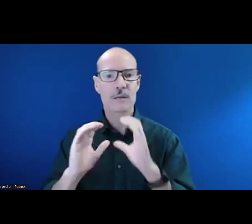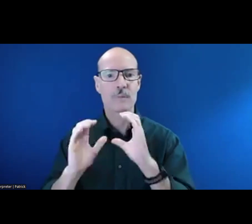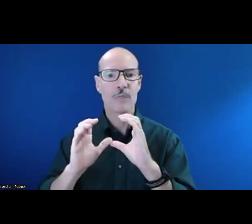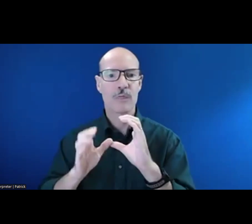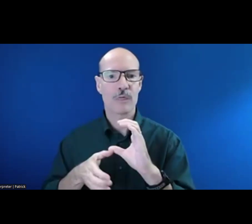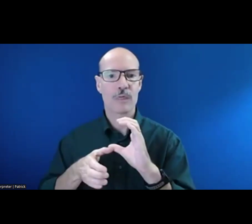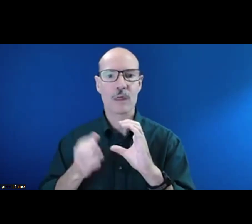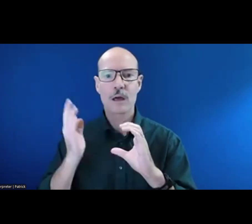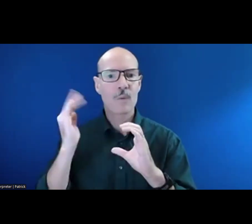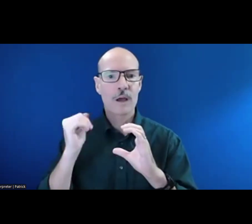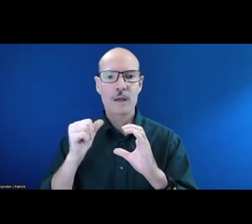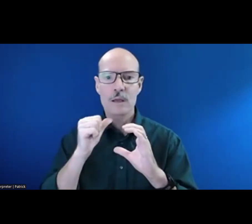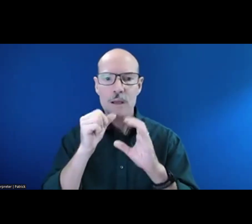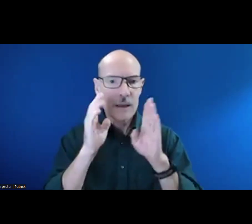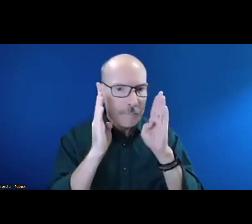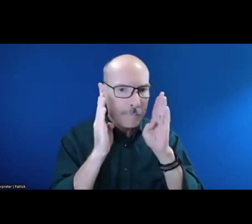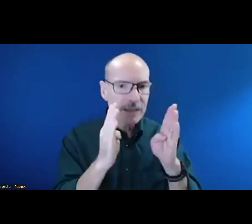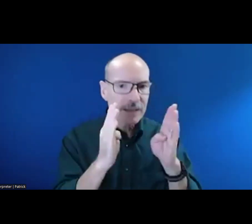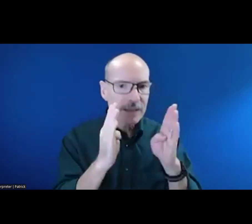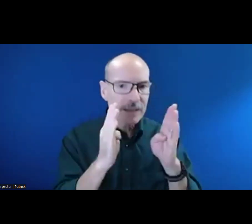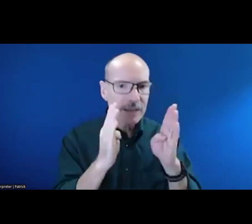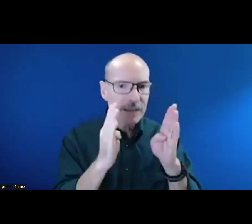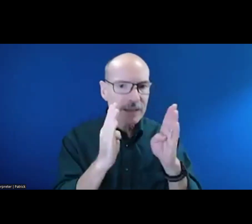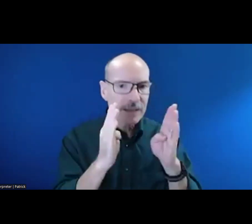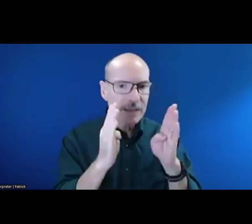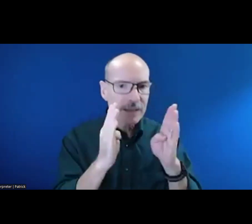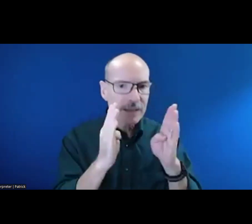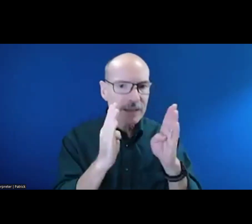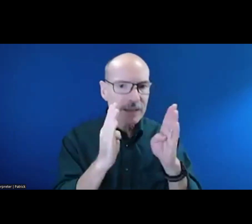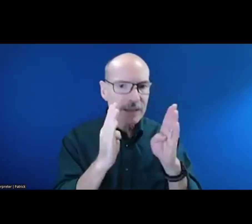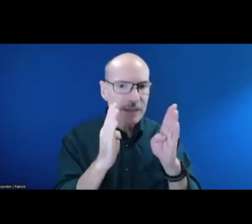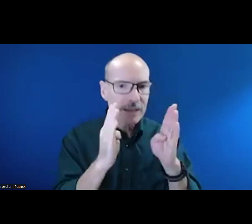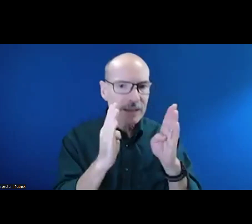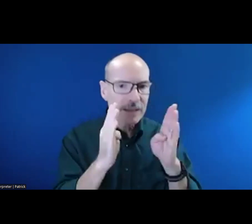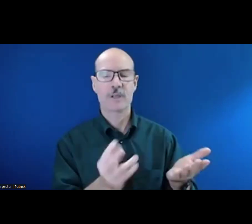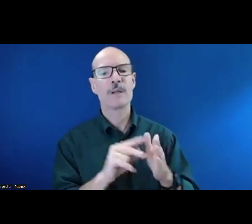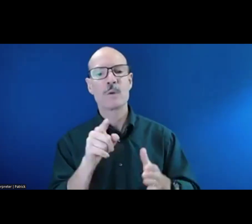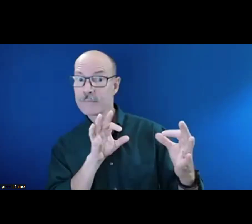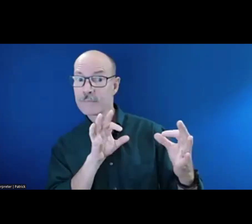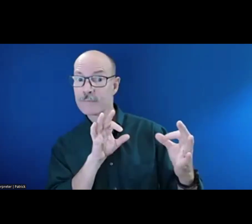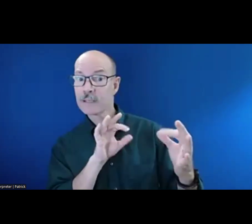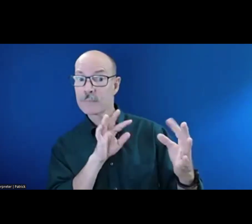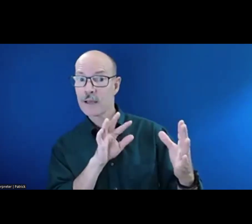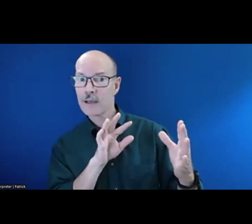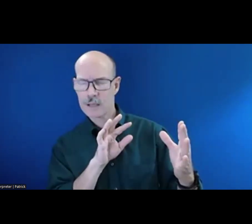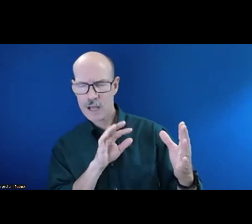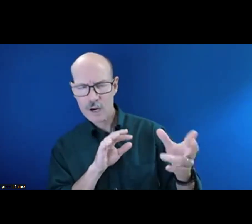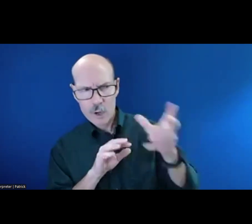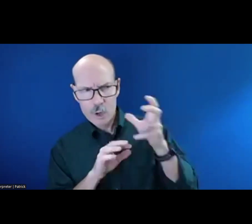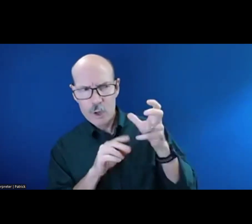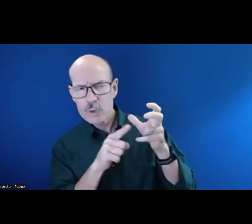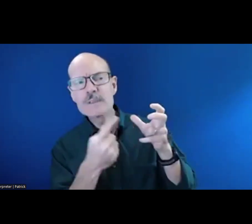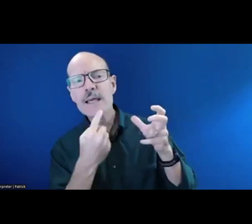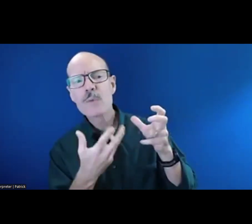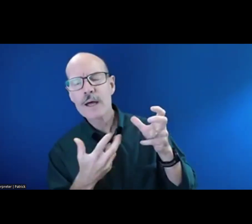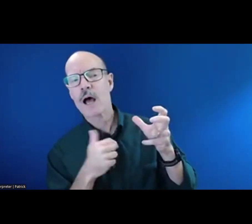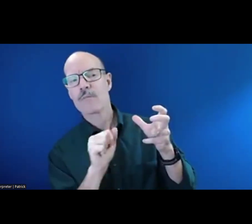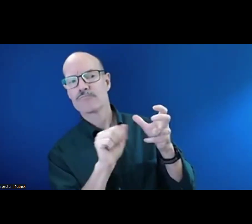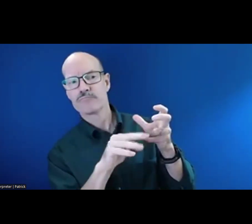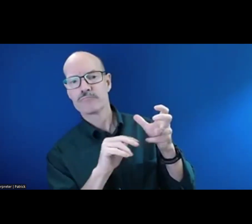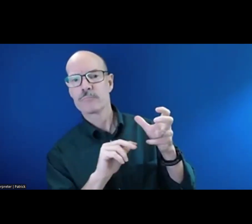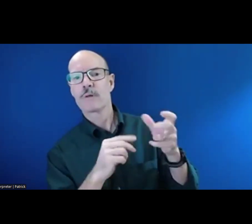So by doing the feedback, you're making sure that I heard the other person correctly.